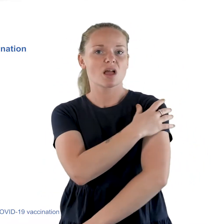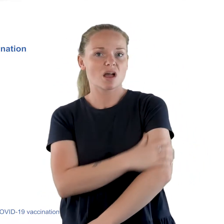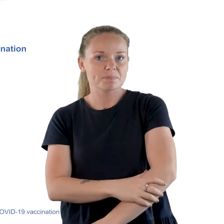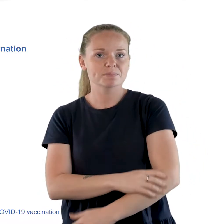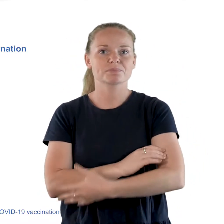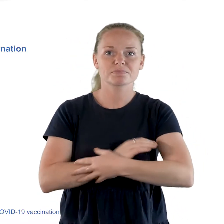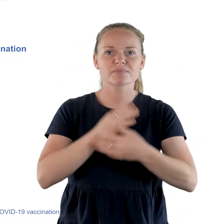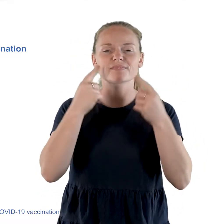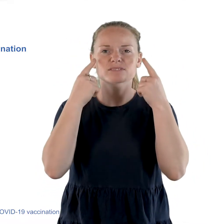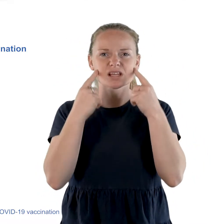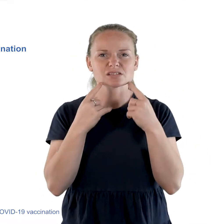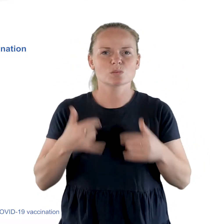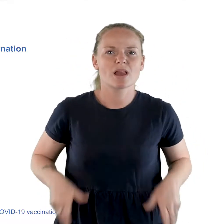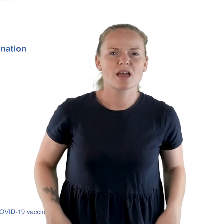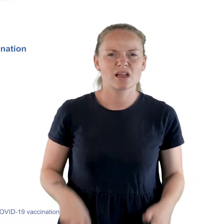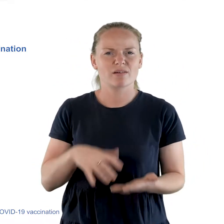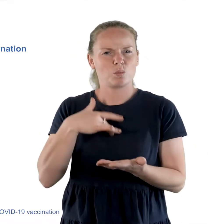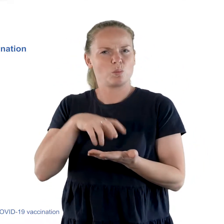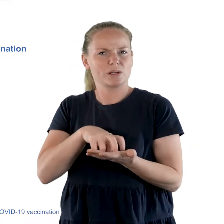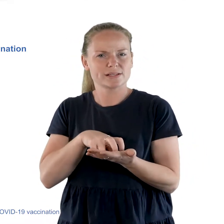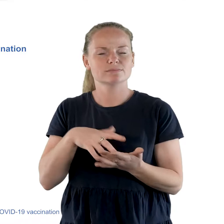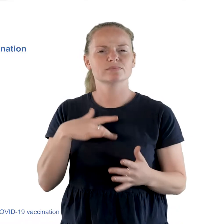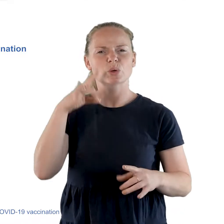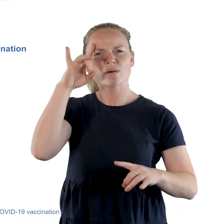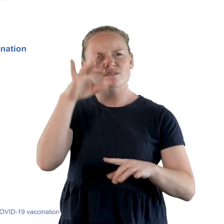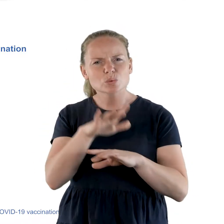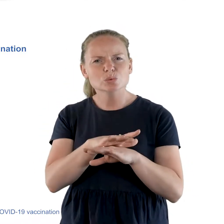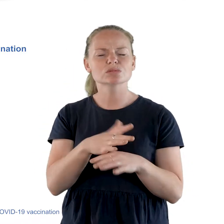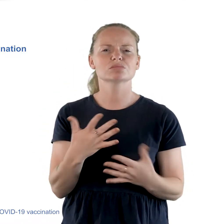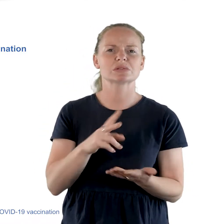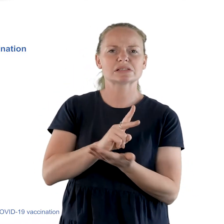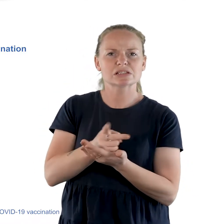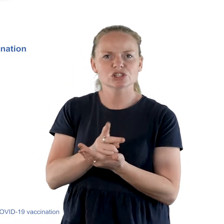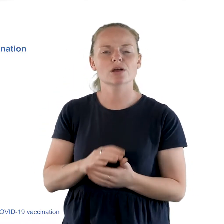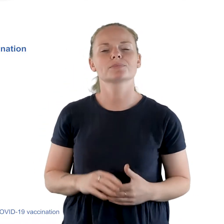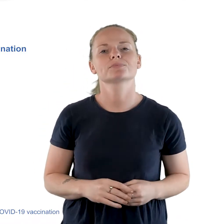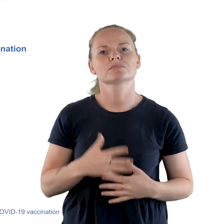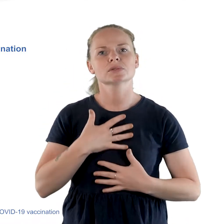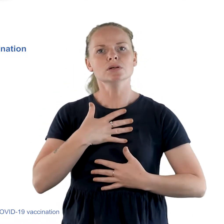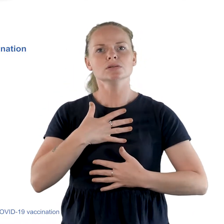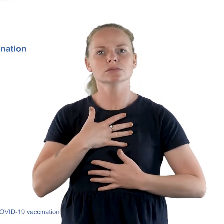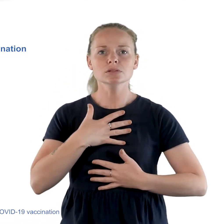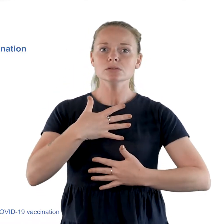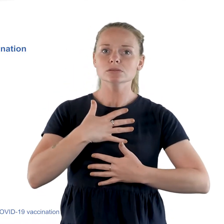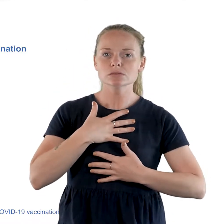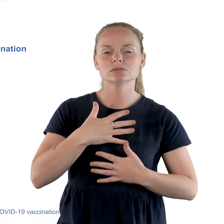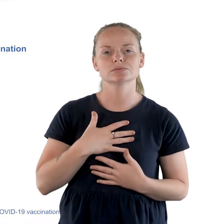weakness of face or limbs confusion or seizure. shortness of breath